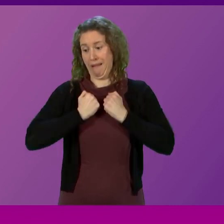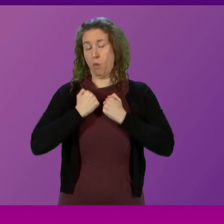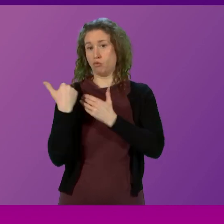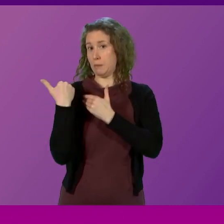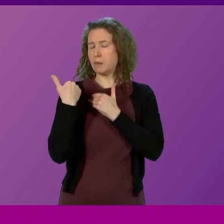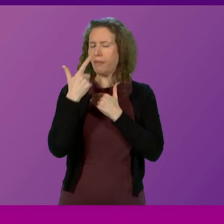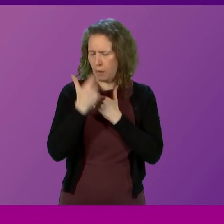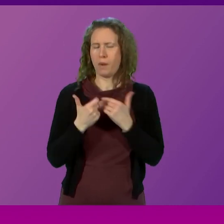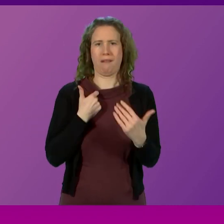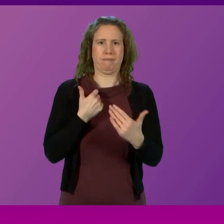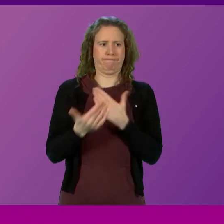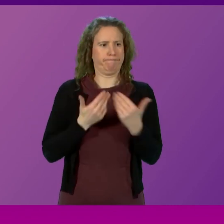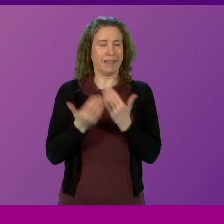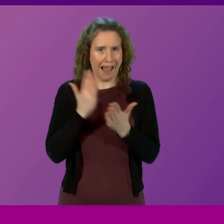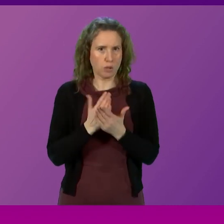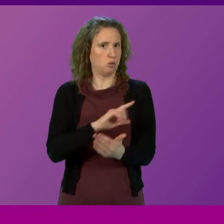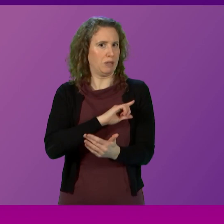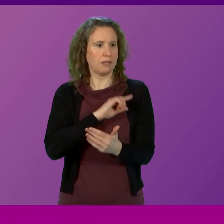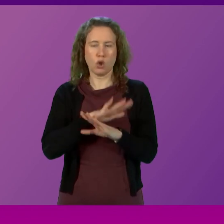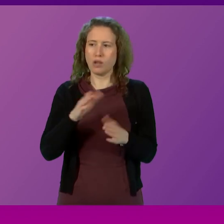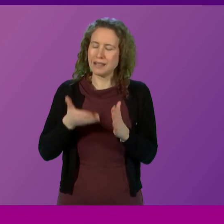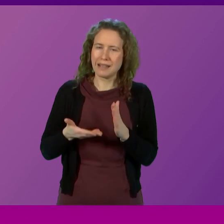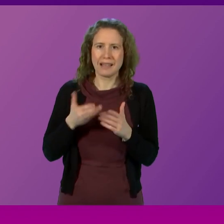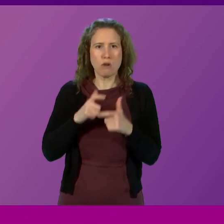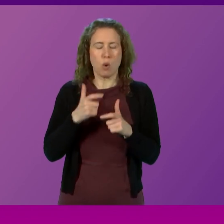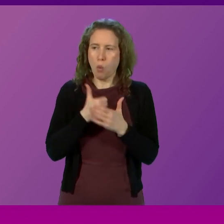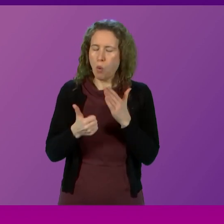of these issues at root cause instead of having to continue to deal with just their symptoms.